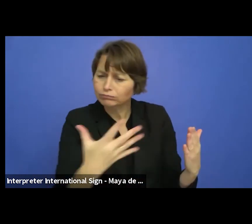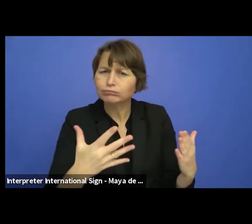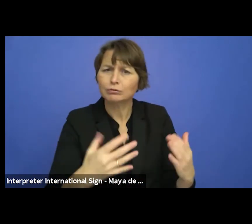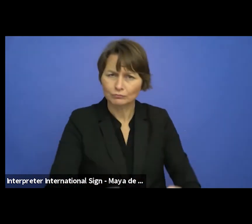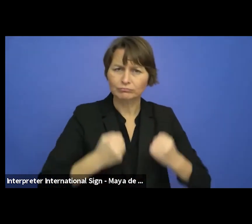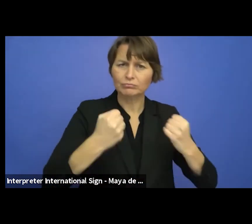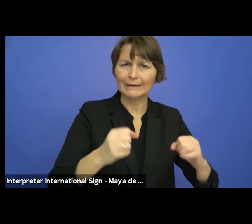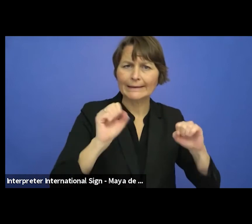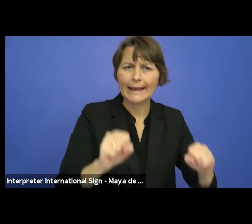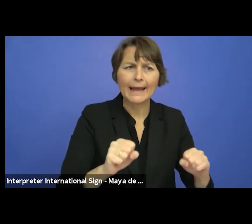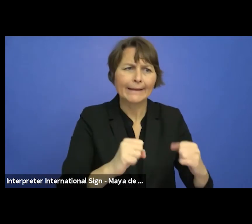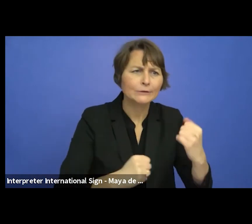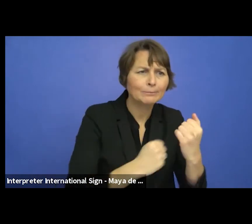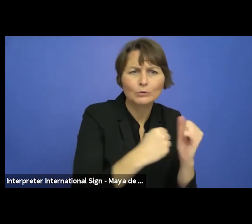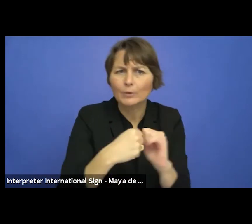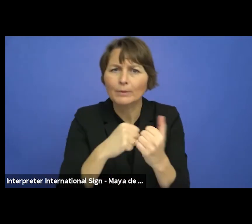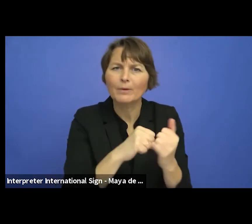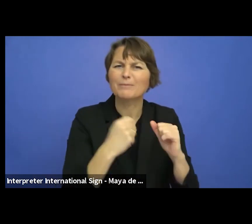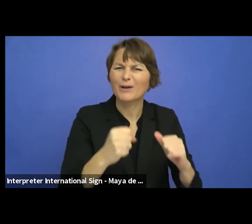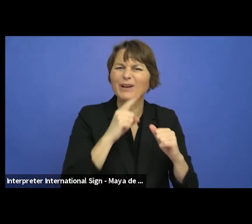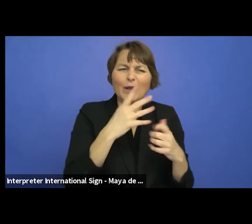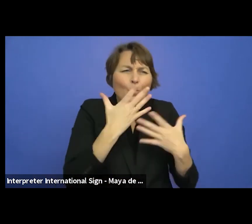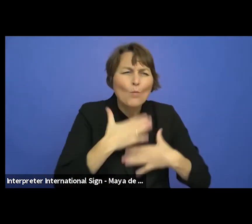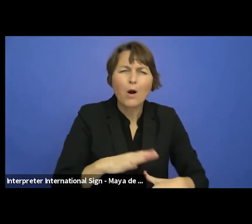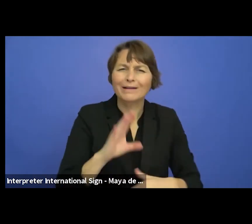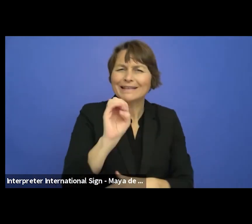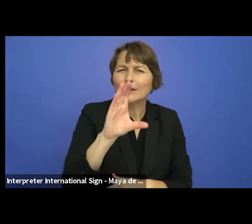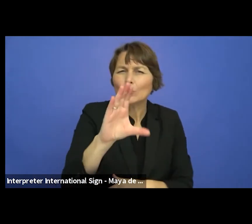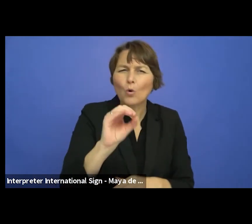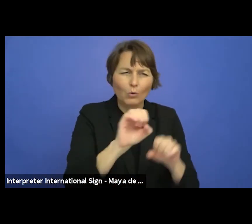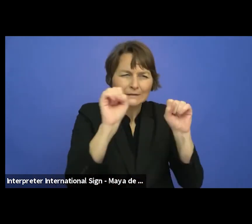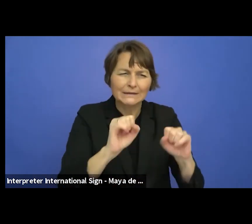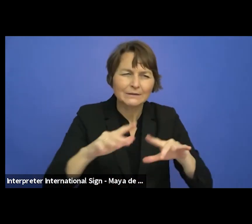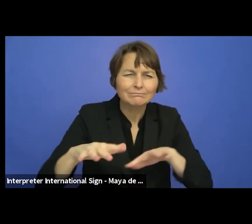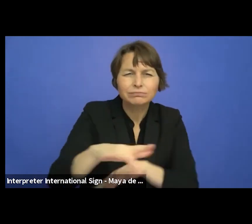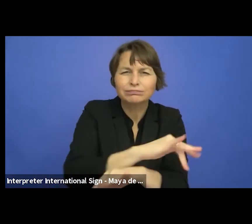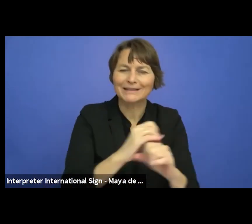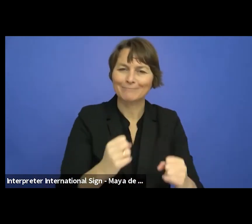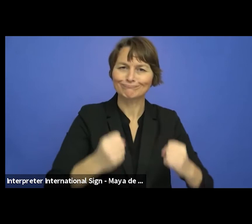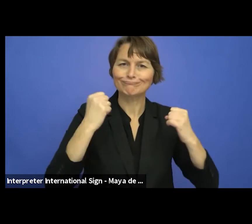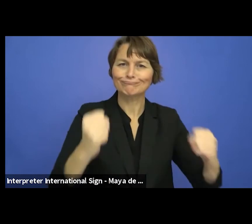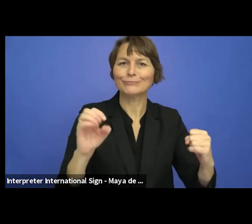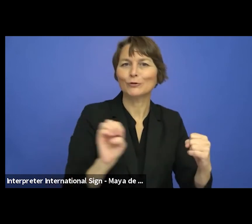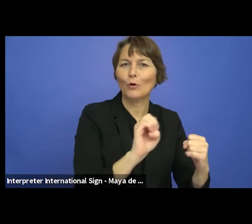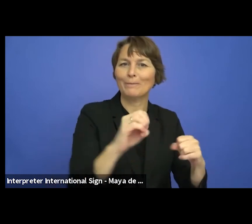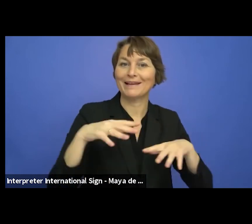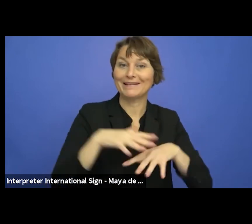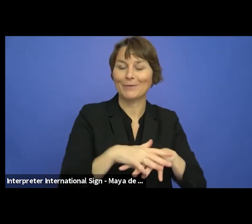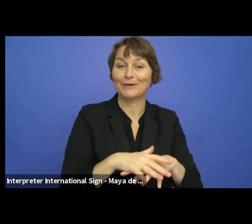we can build a real ecosystem, a real European network. So let me now conclude on with one